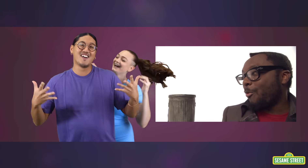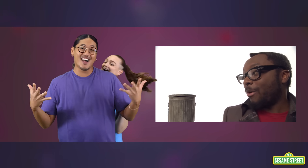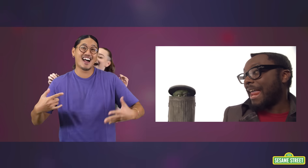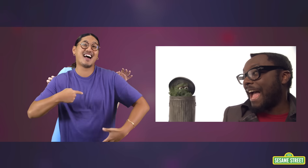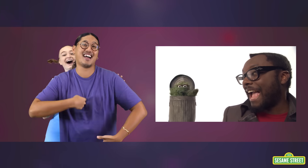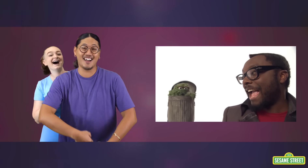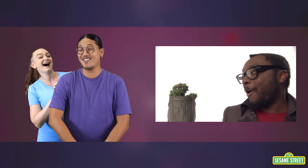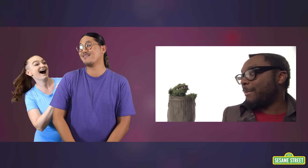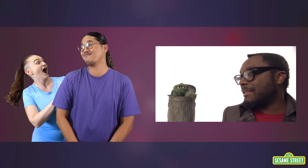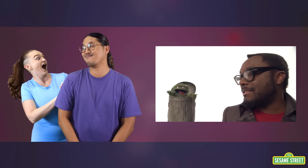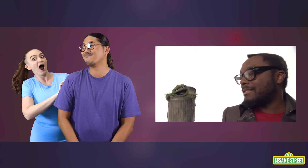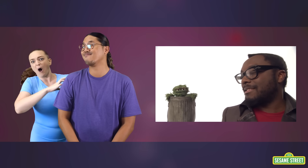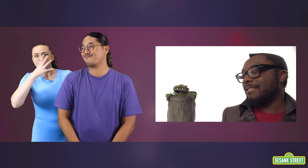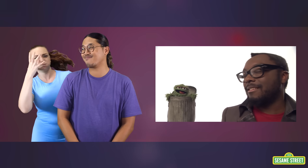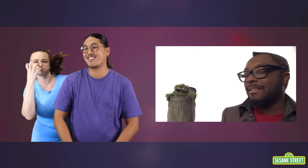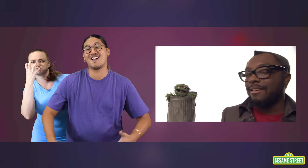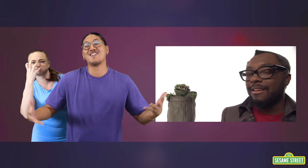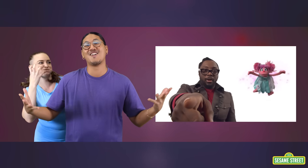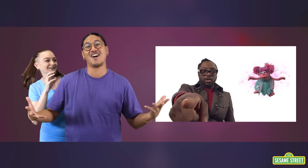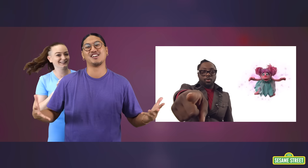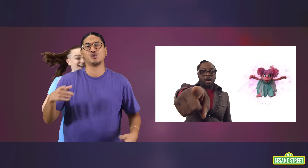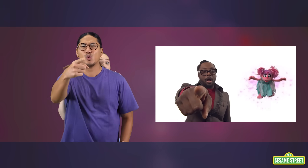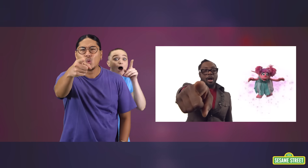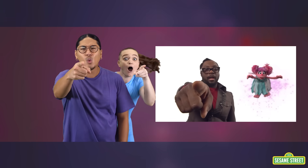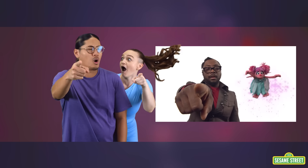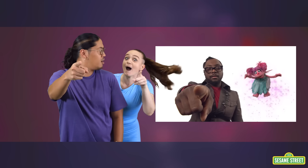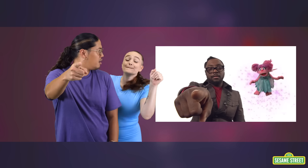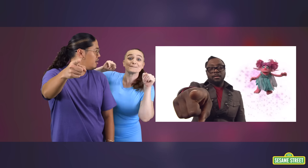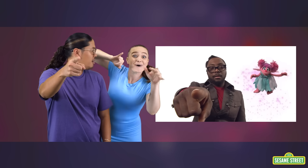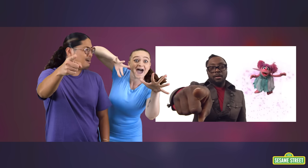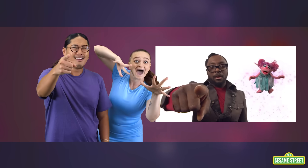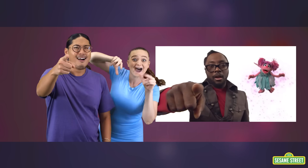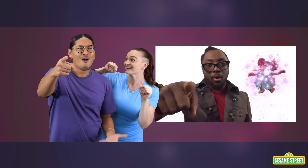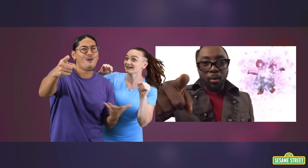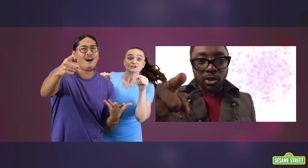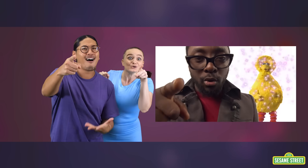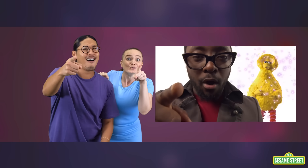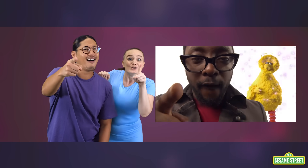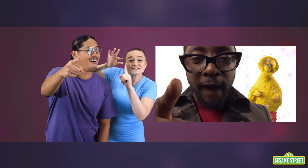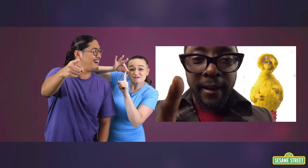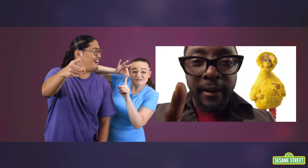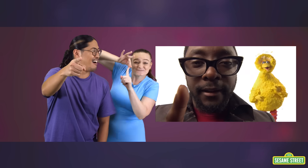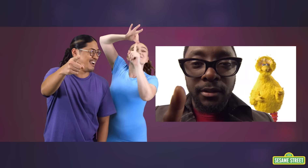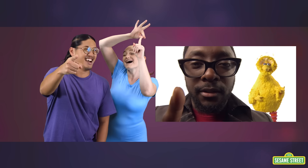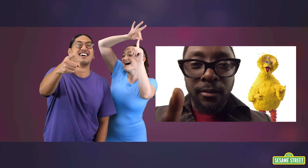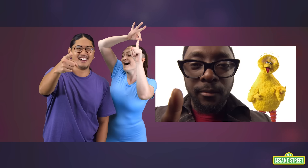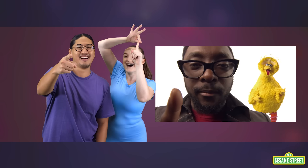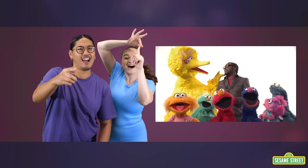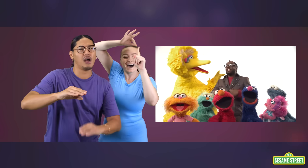What I am is grouchy What you are is magical What you are is special